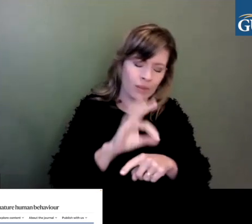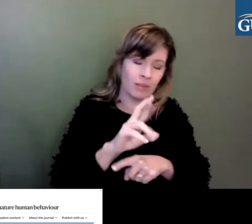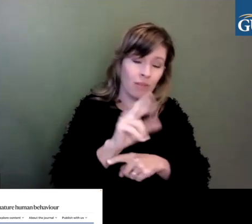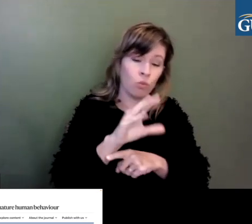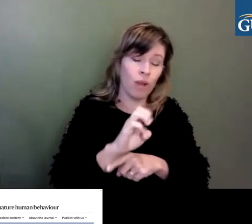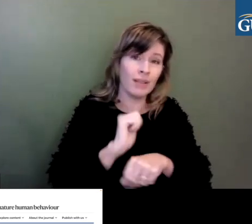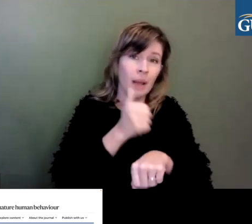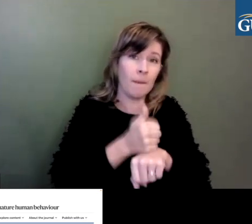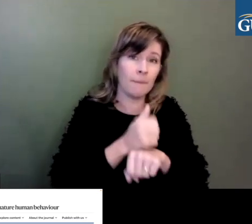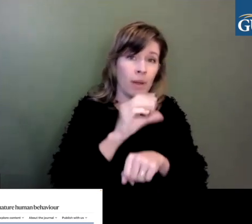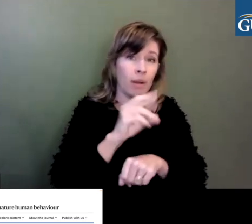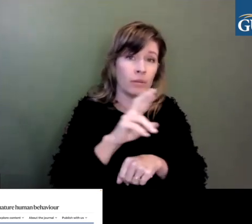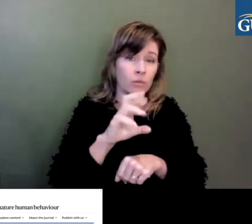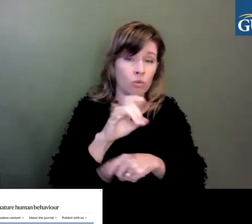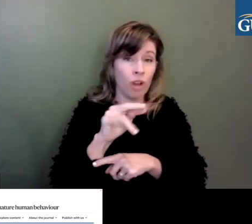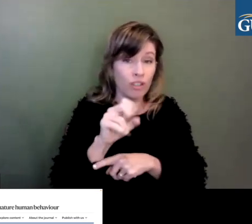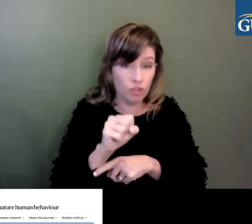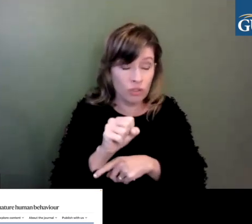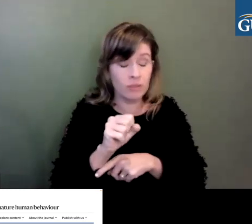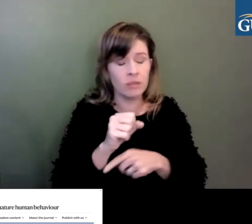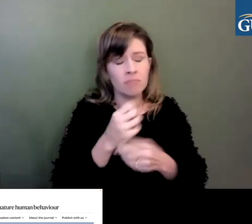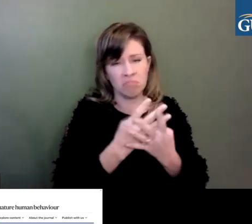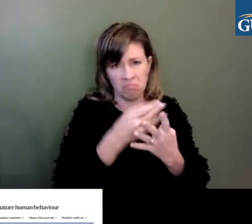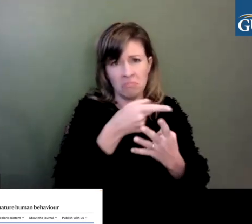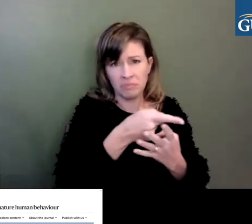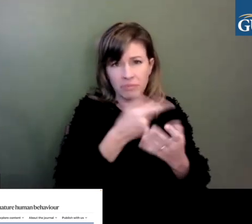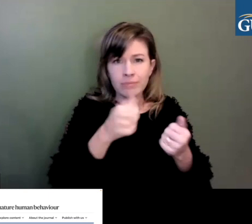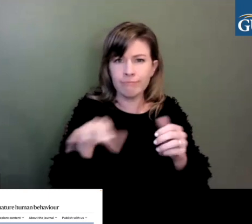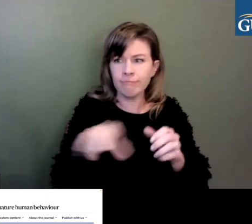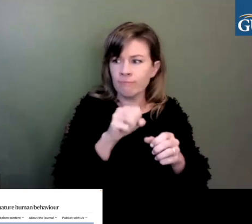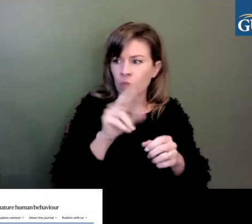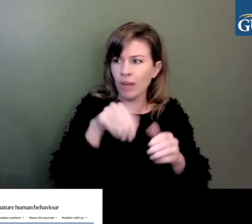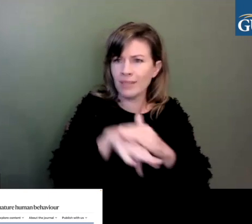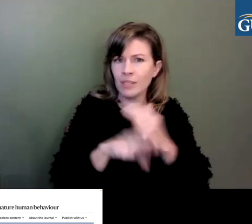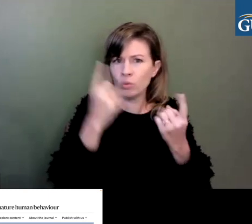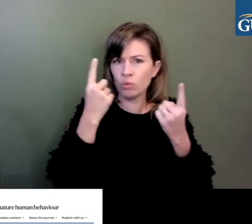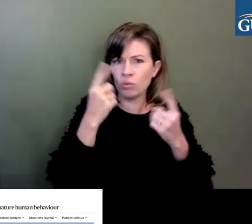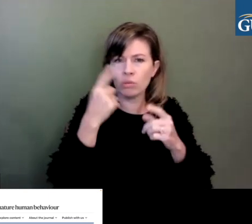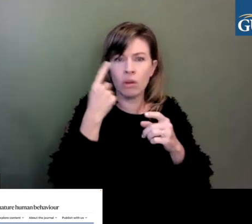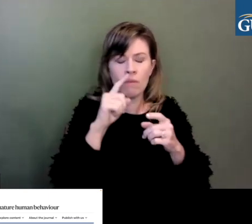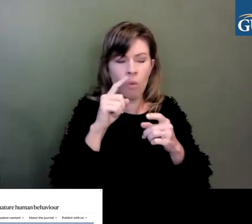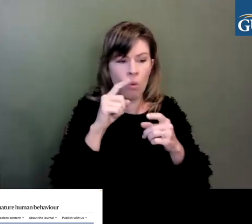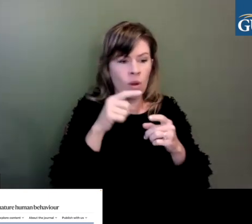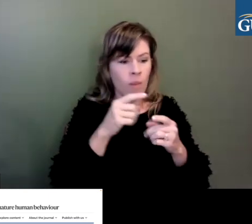practices of race-based corrections, calculations that try to take race in account to provide a more accurate